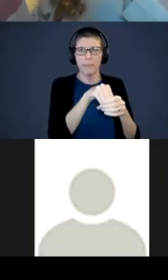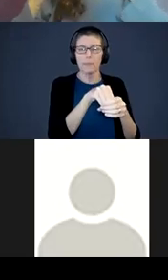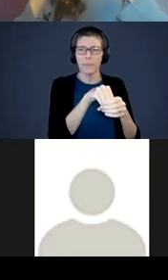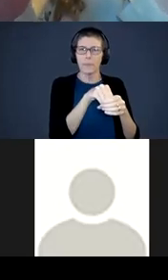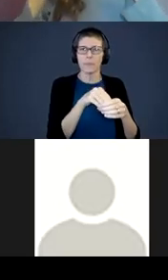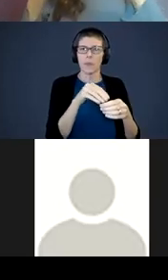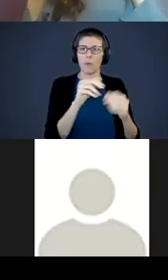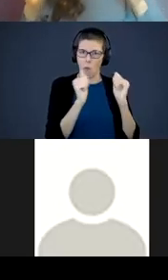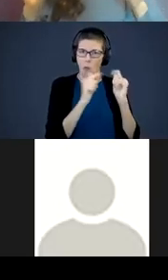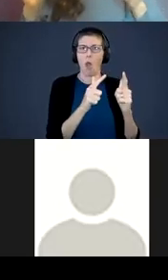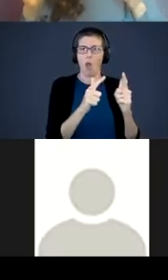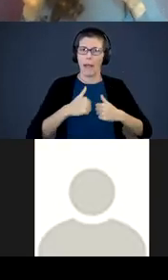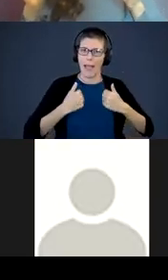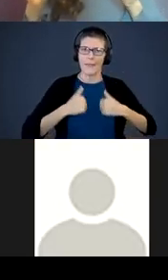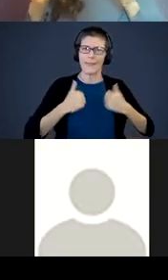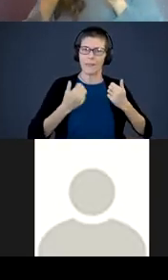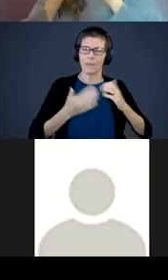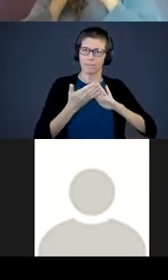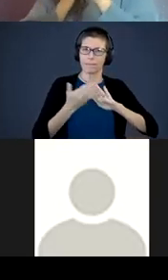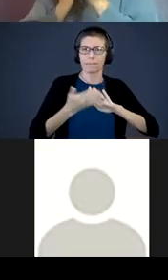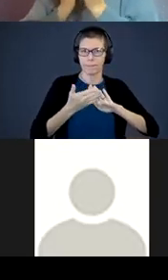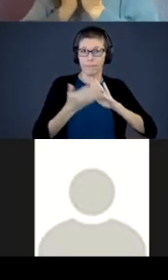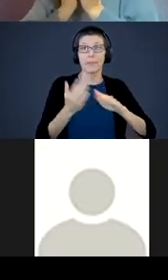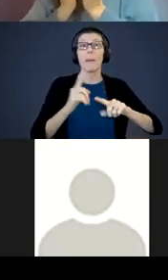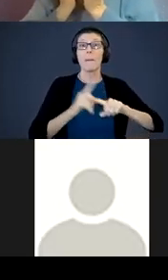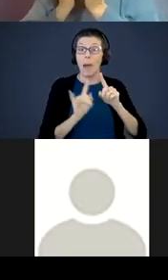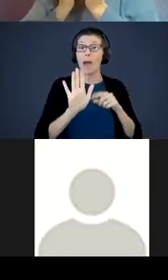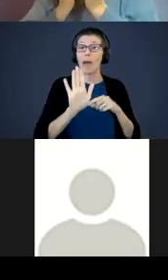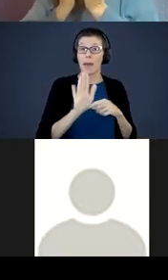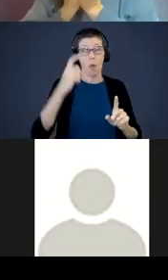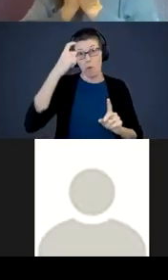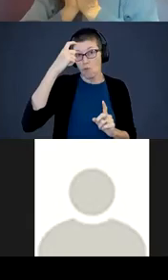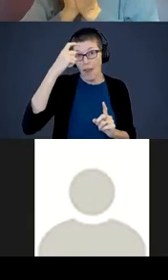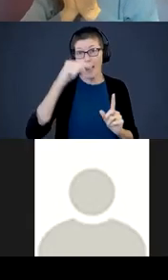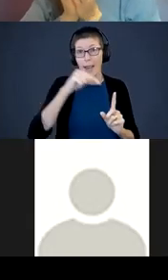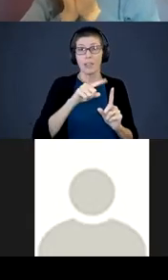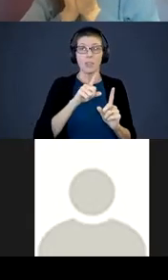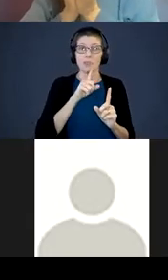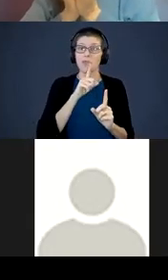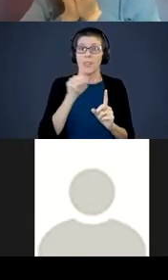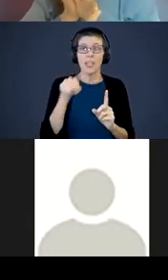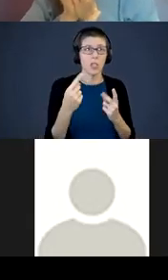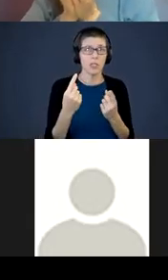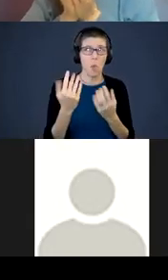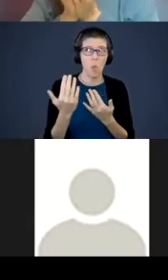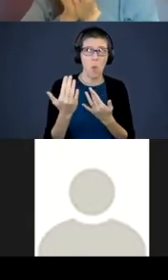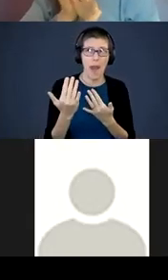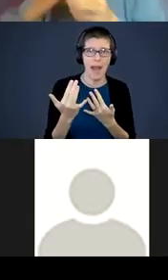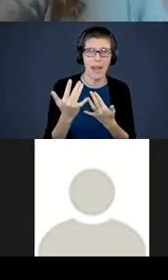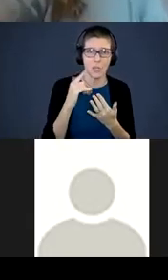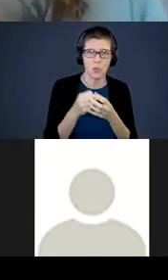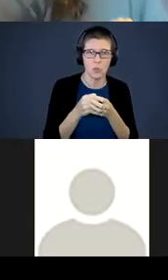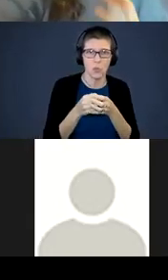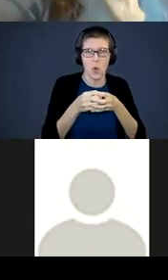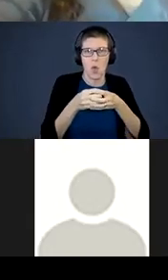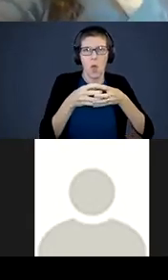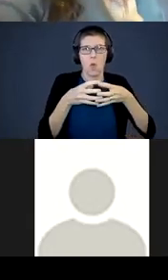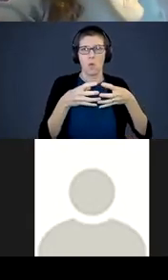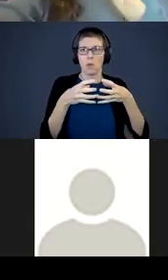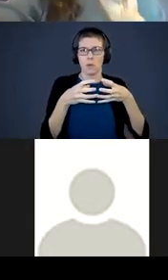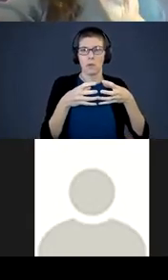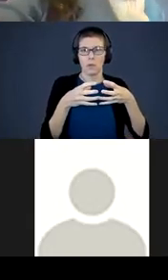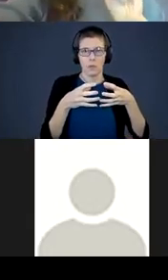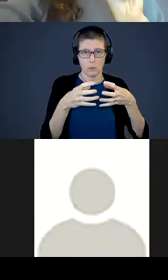are alive and functioning. But that brain is just waiting to grow. Only a quarter of the